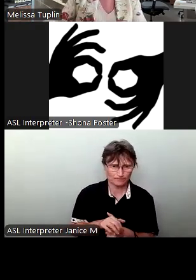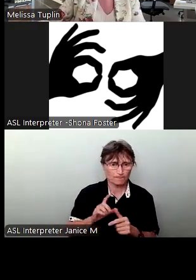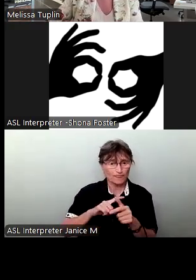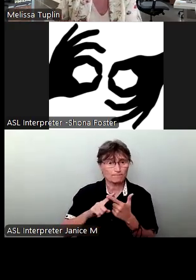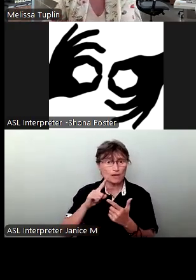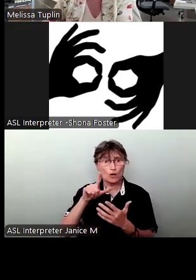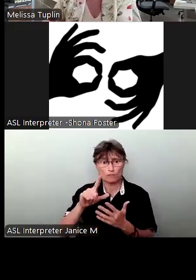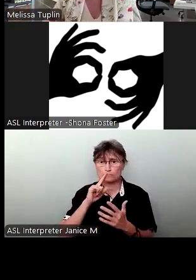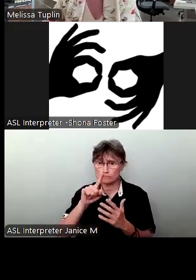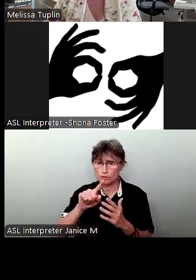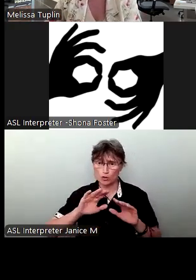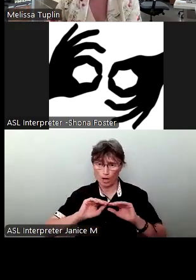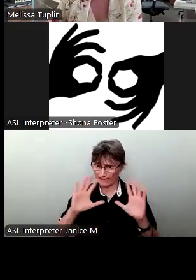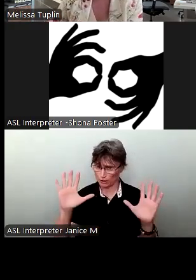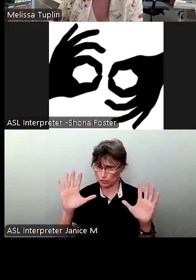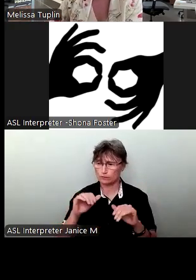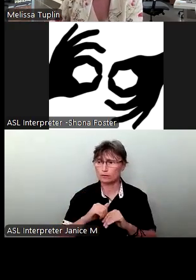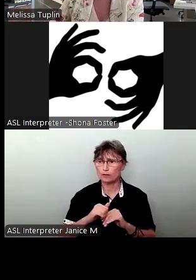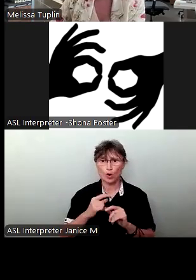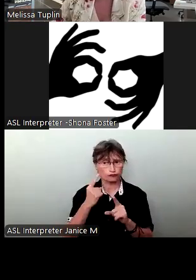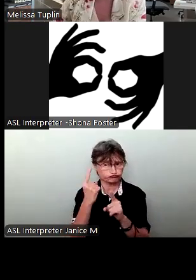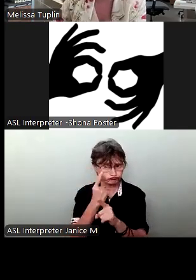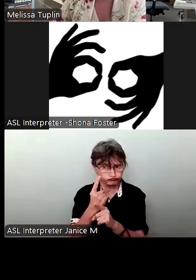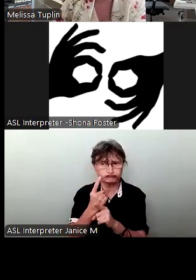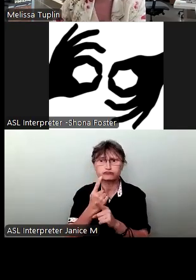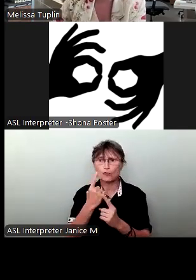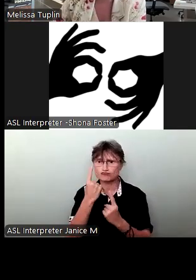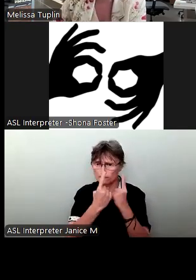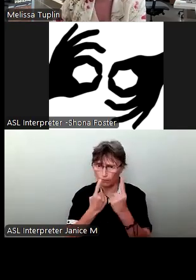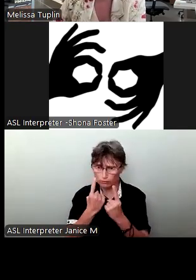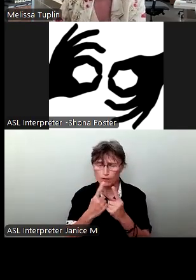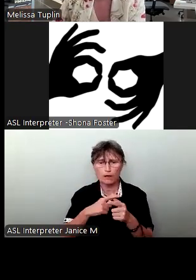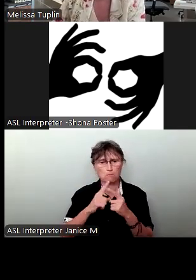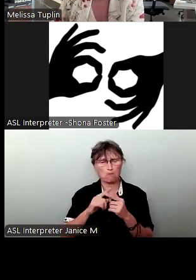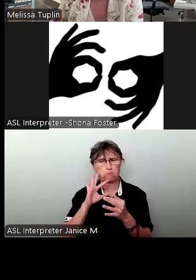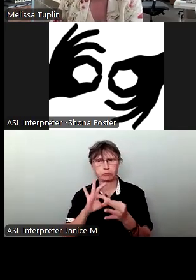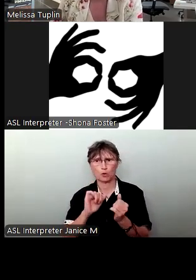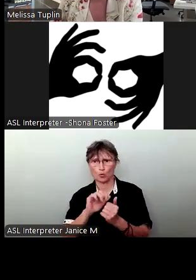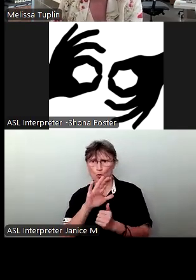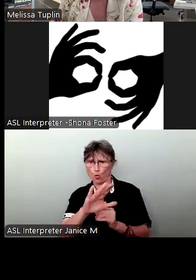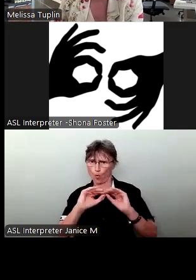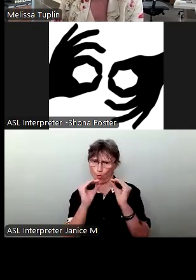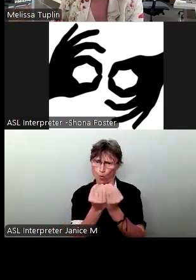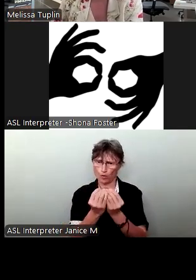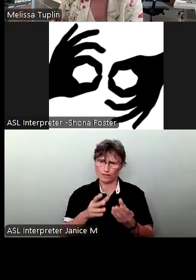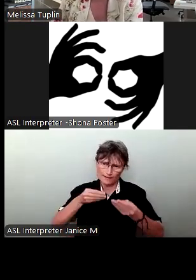appropriate to the organization's overall revenues and expenses, and the current impact and amount of